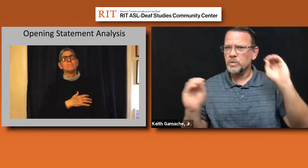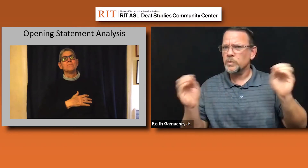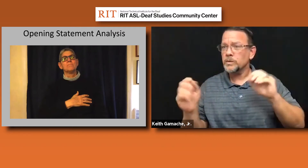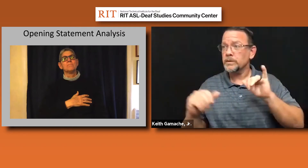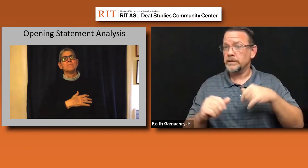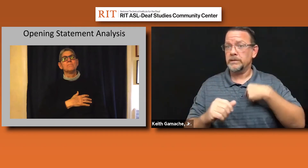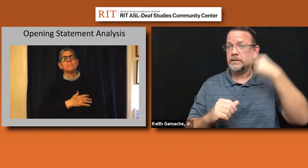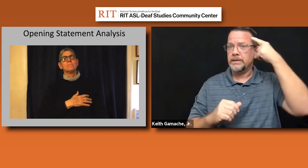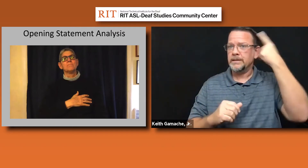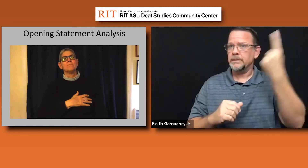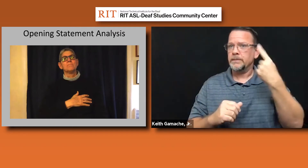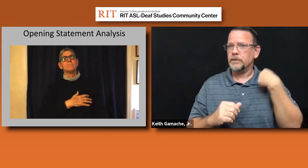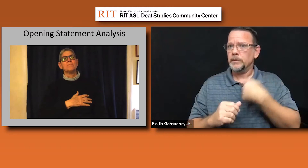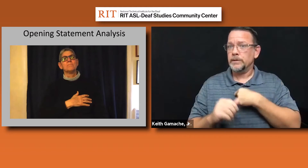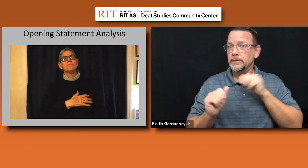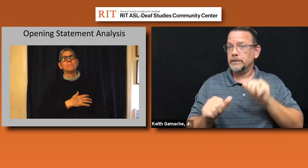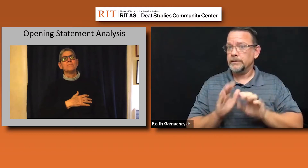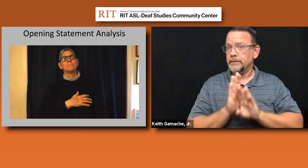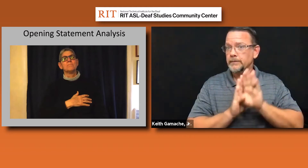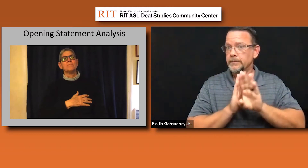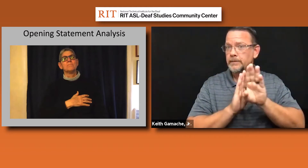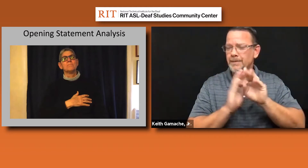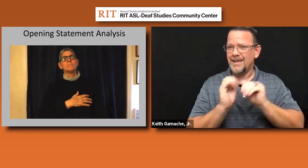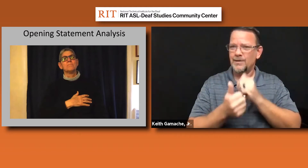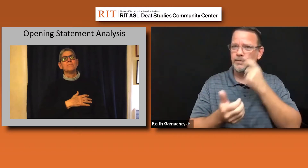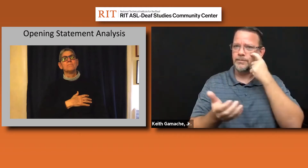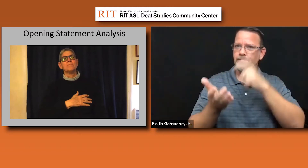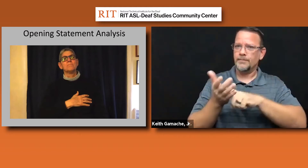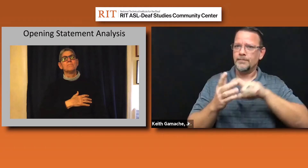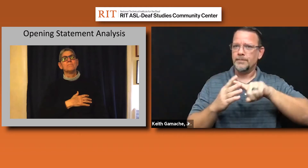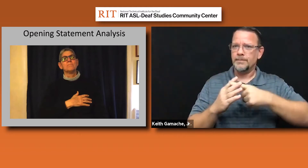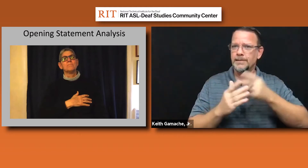on how to construct sentences. I think, perhaps, it's something